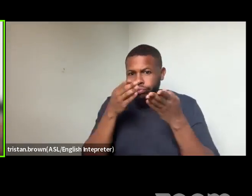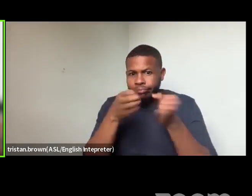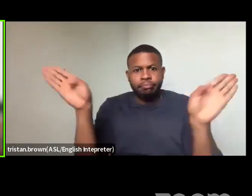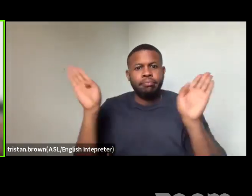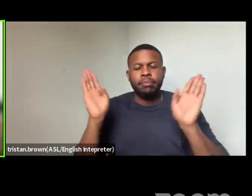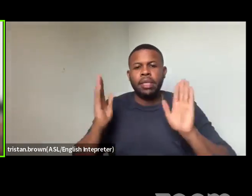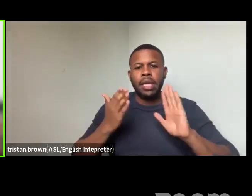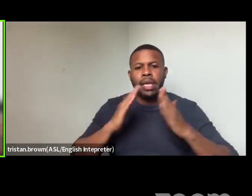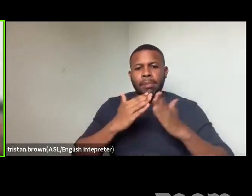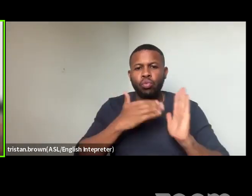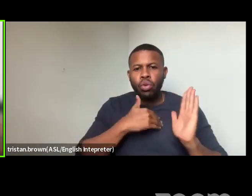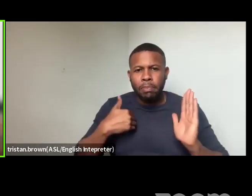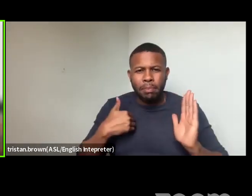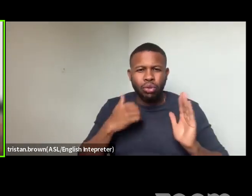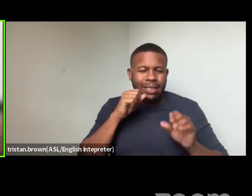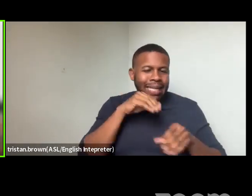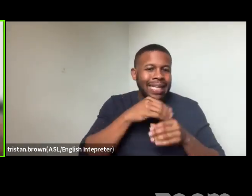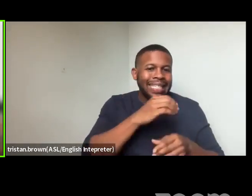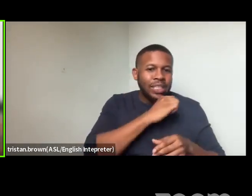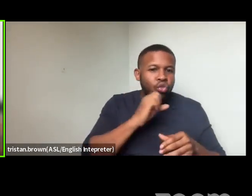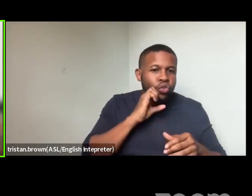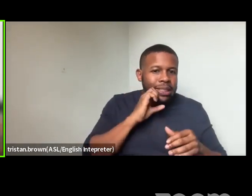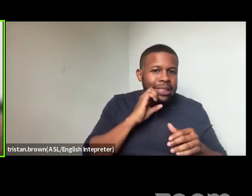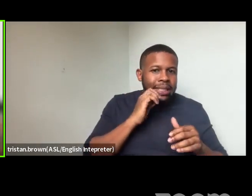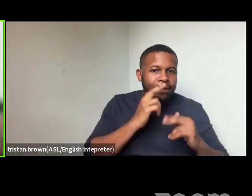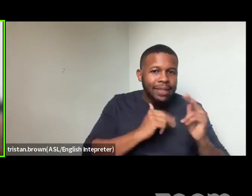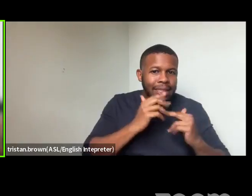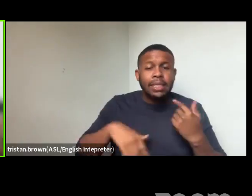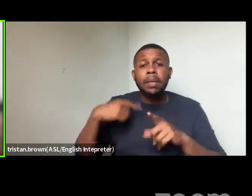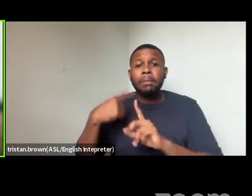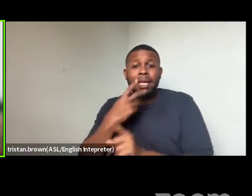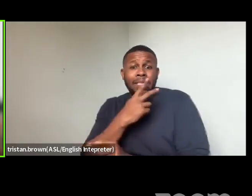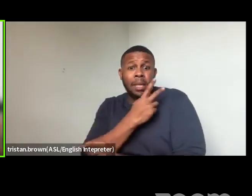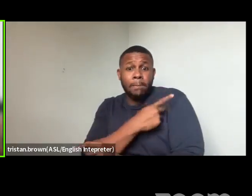program, but then that sunseted.